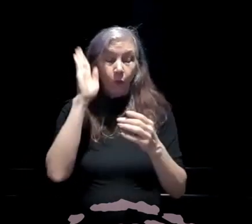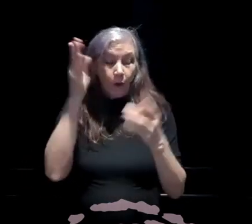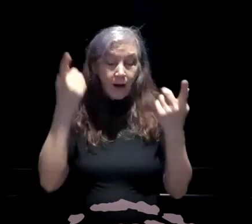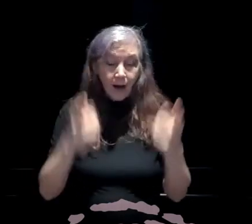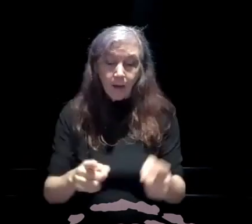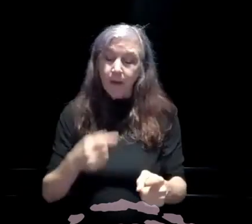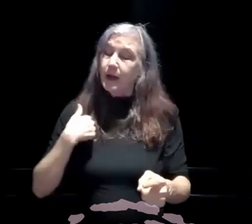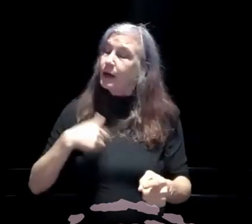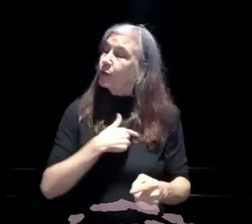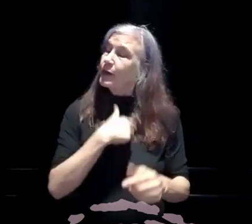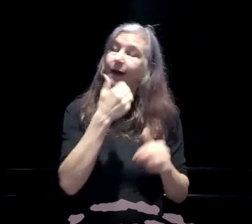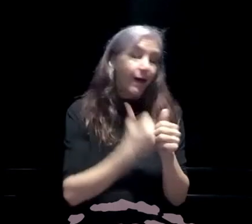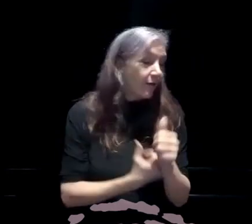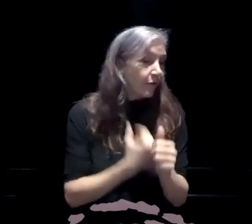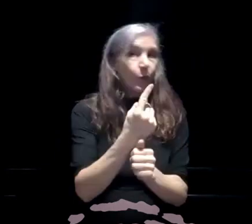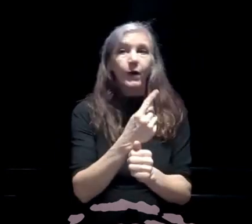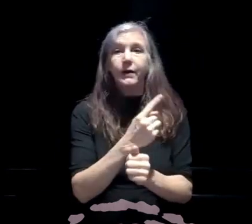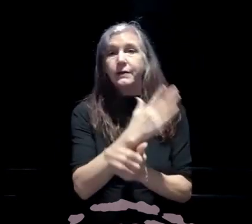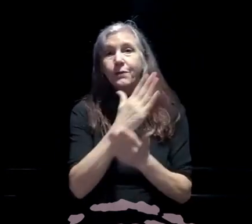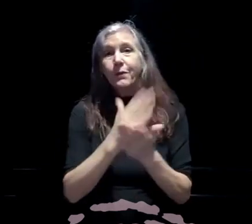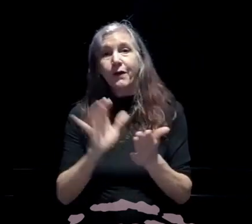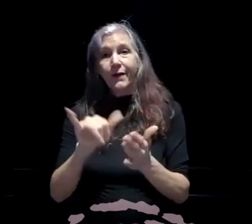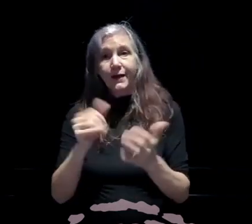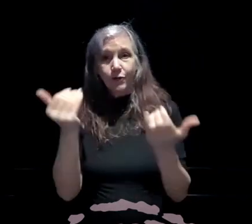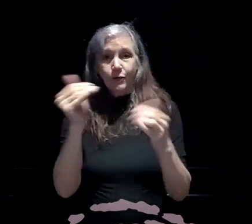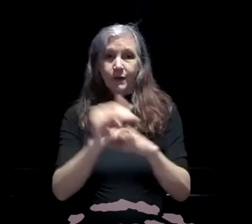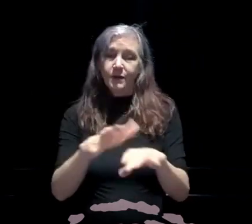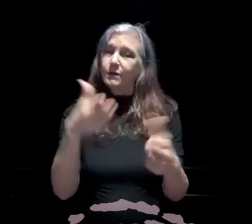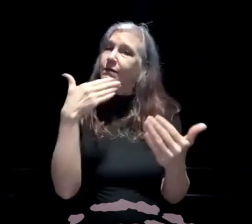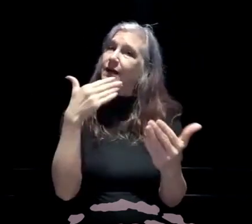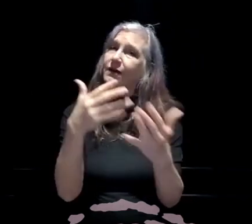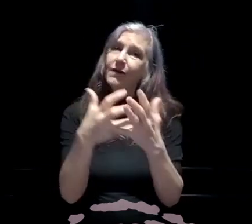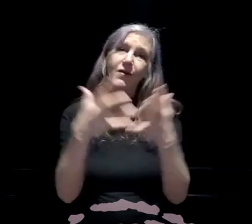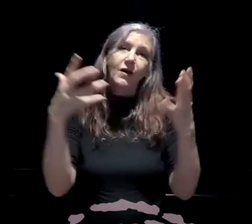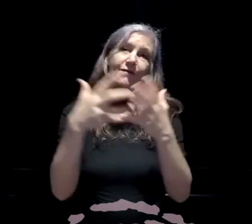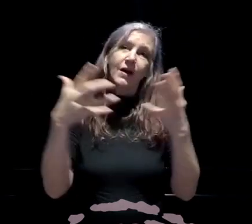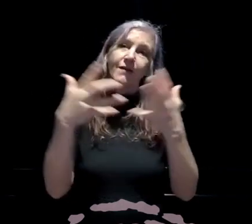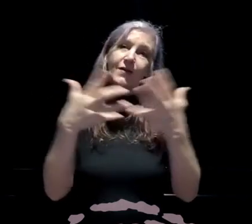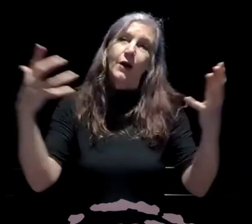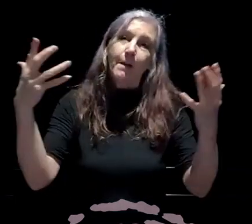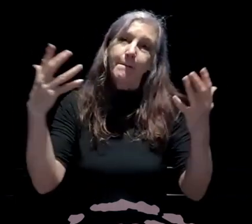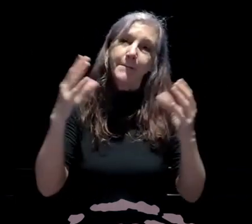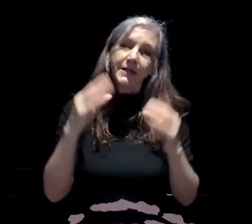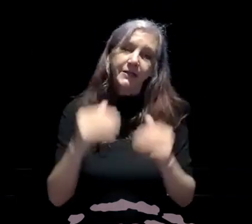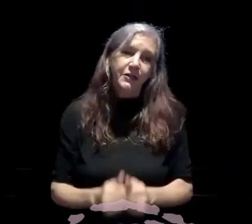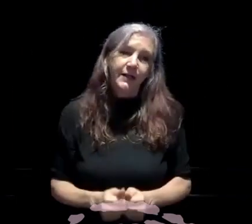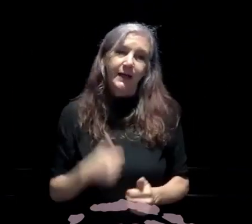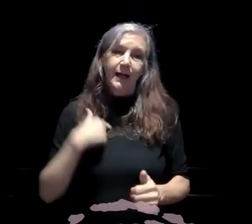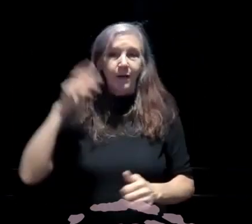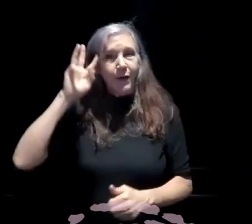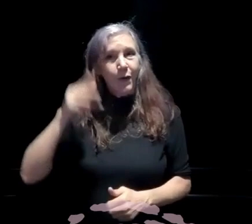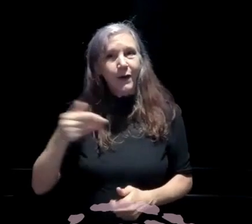And we, every single one of us are part of that tonight. So thank you very, very much and now I'm going to welcome to the stage.